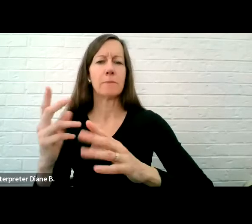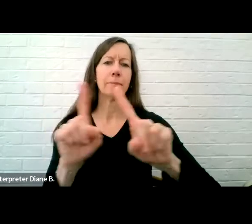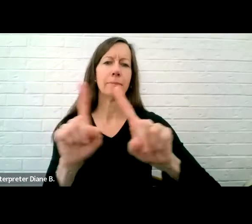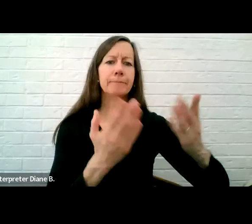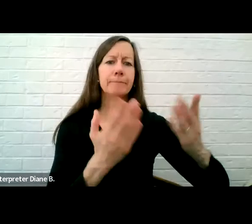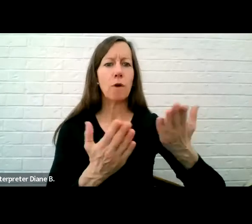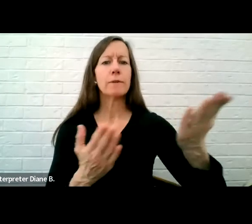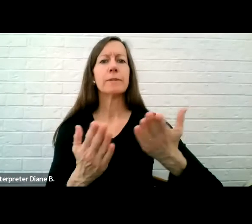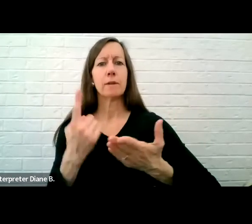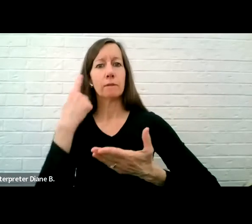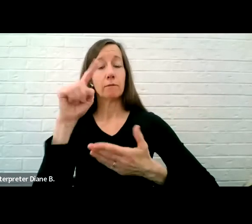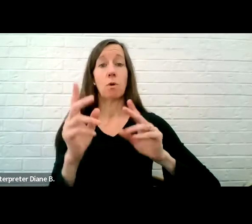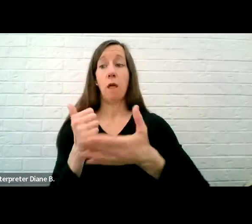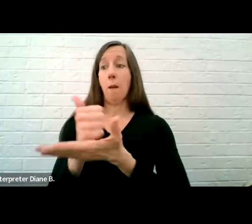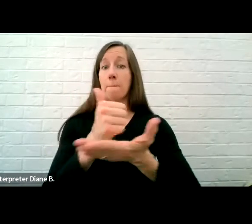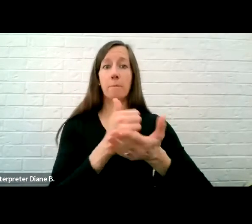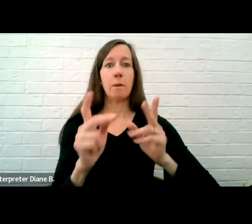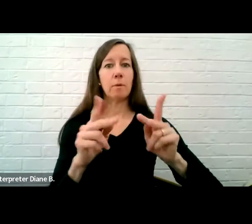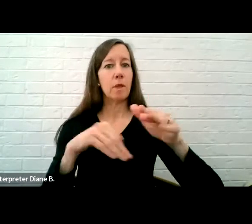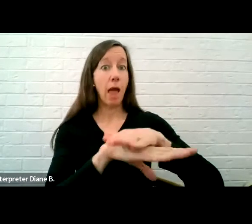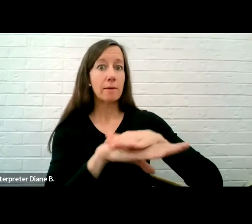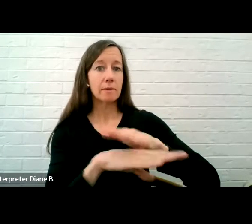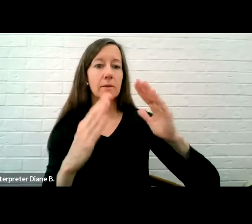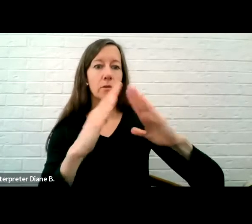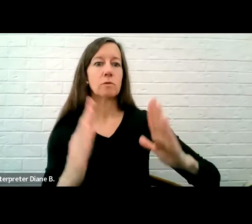However, the housing and service systems are often siloed.